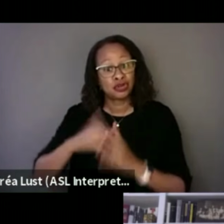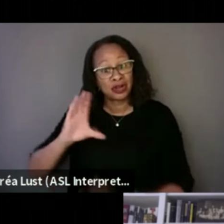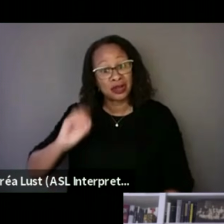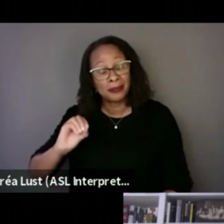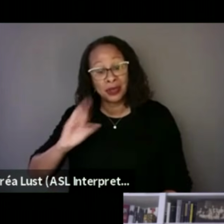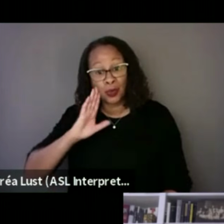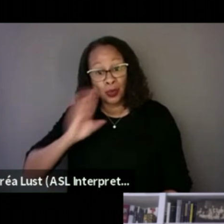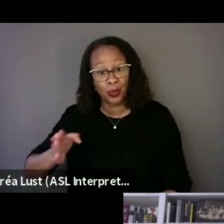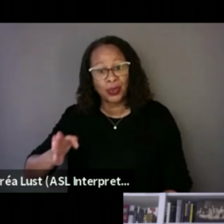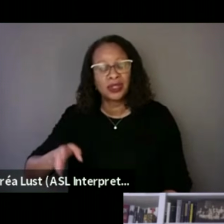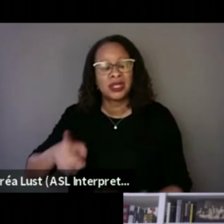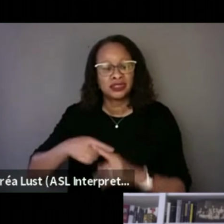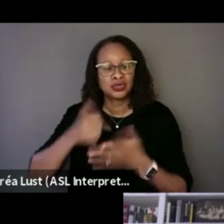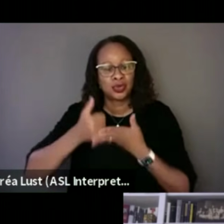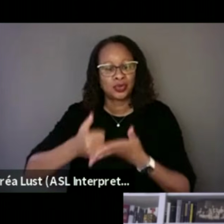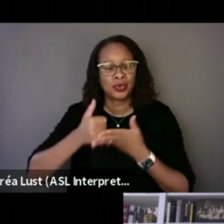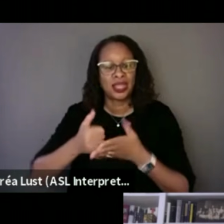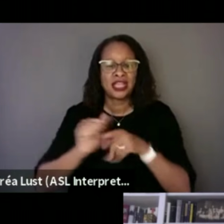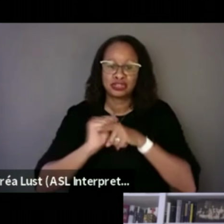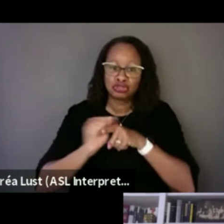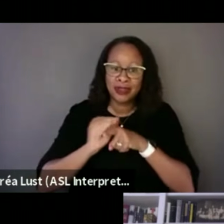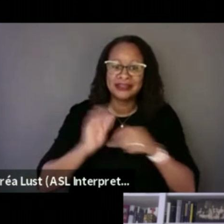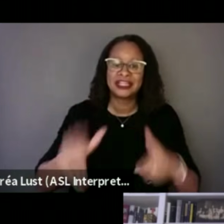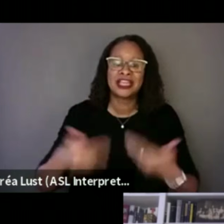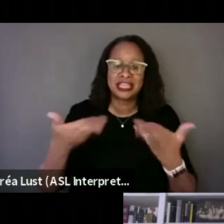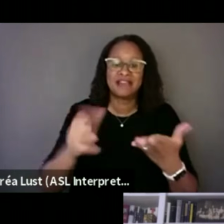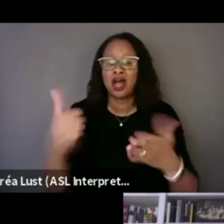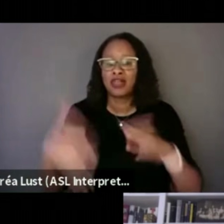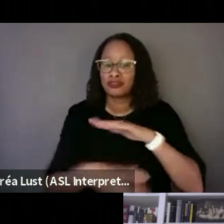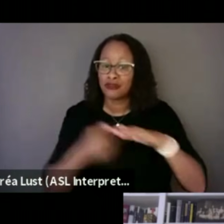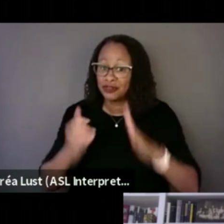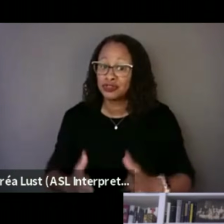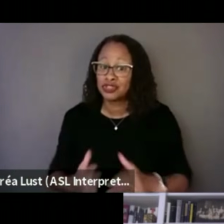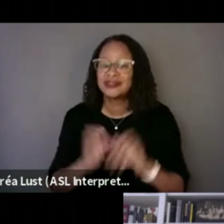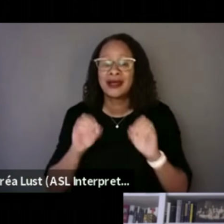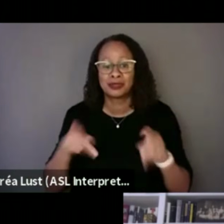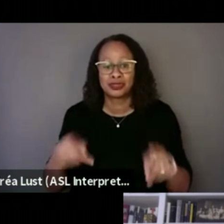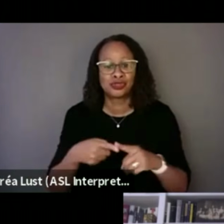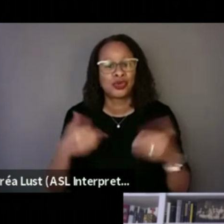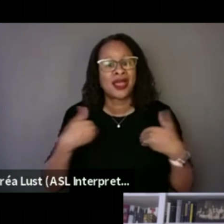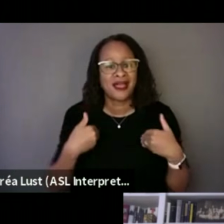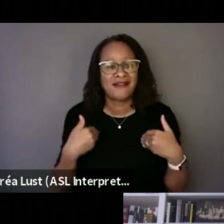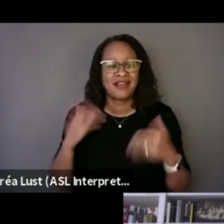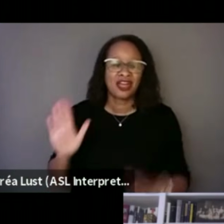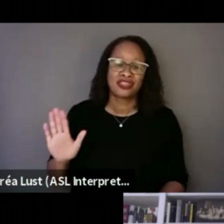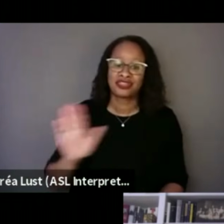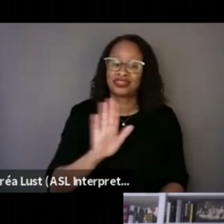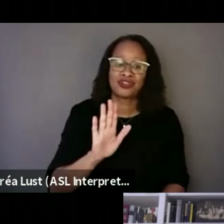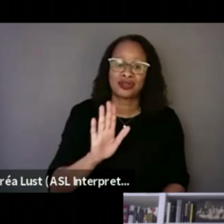to help train and give other refugees the chance to have the doors open to them.